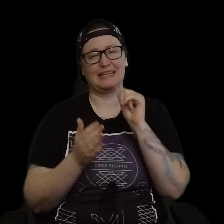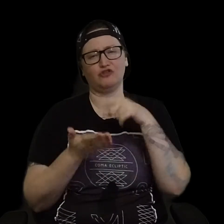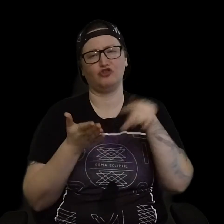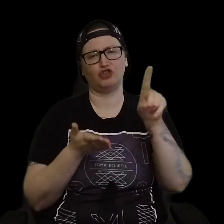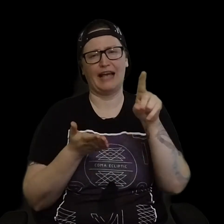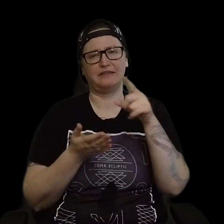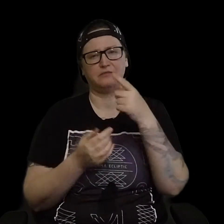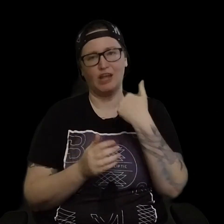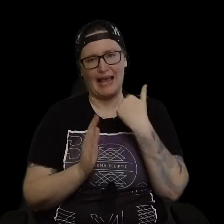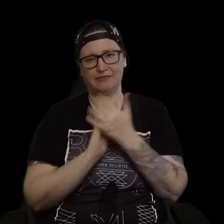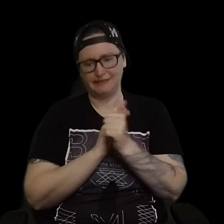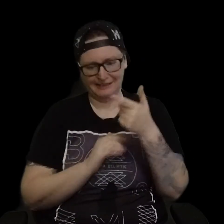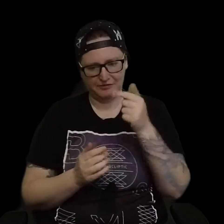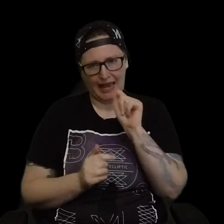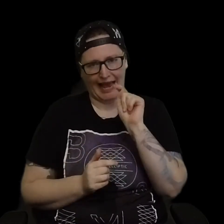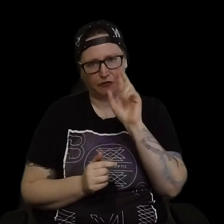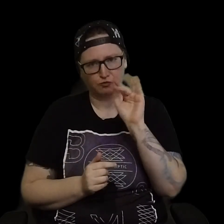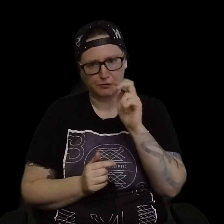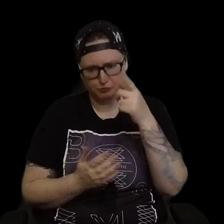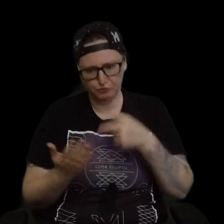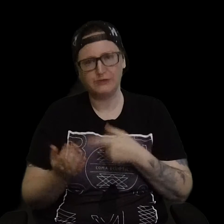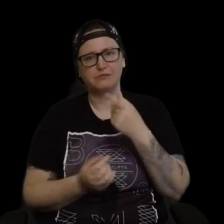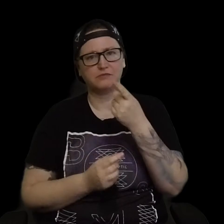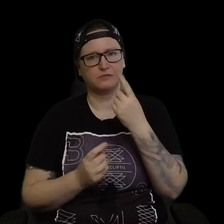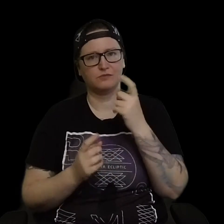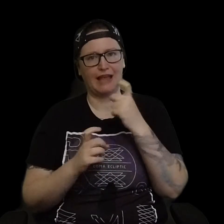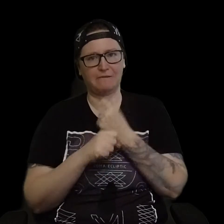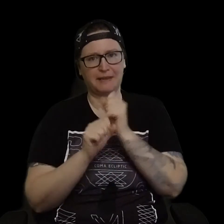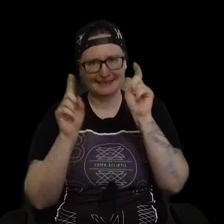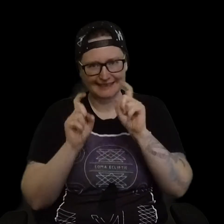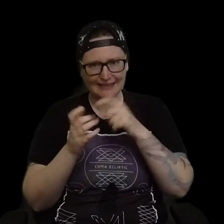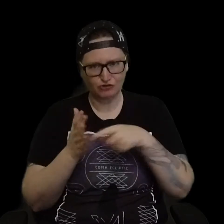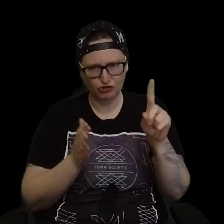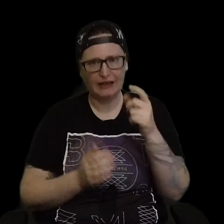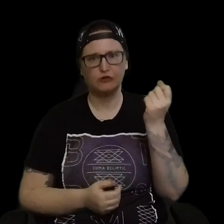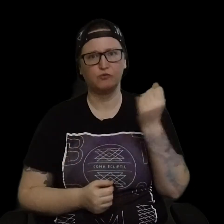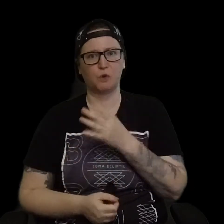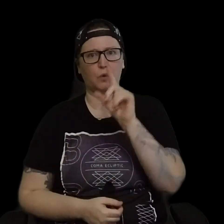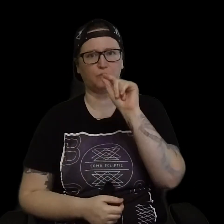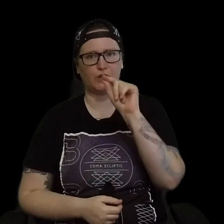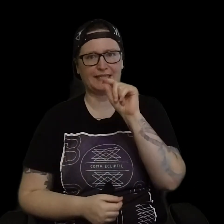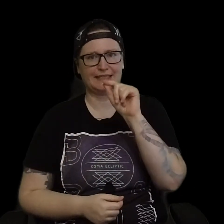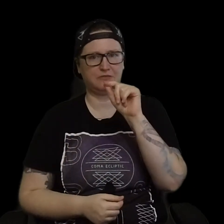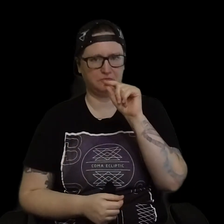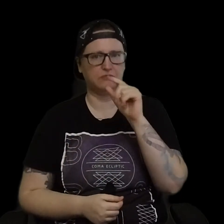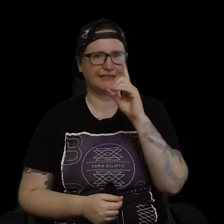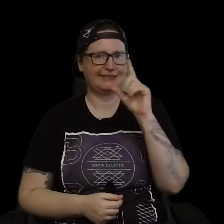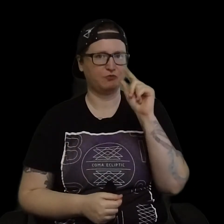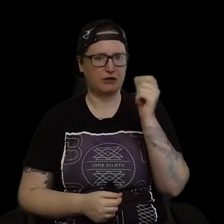the whole point is check you have your skills you have your attributes you you know roll a d20